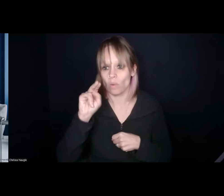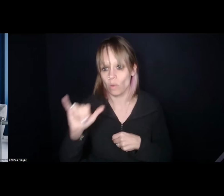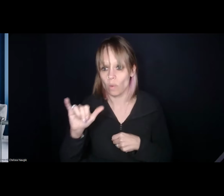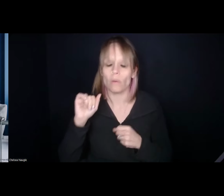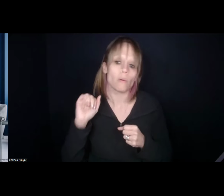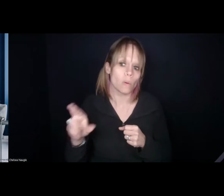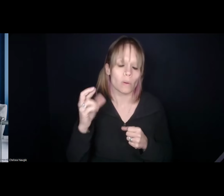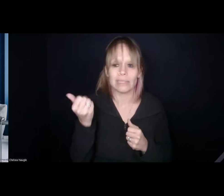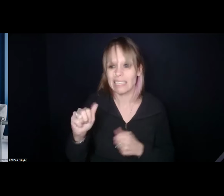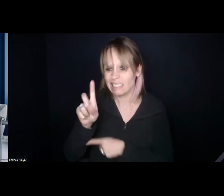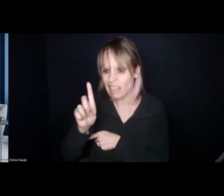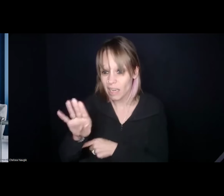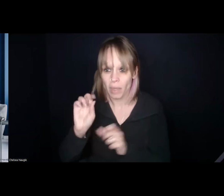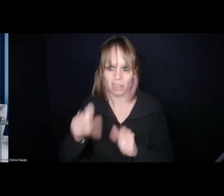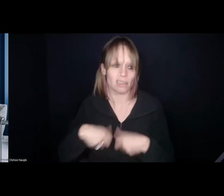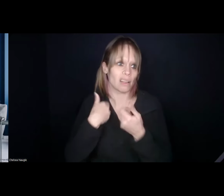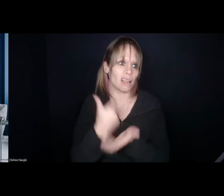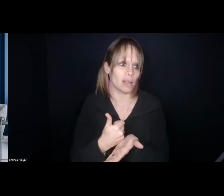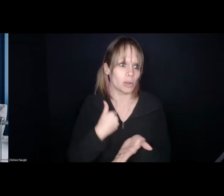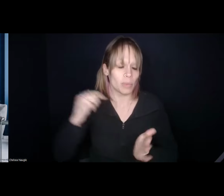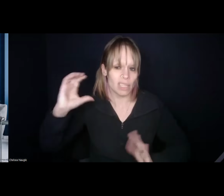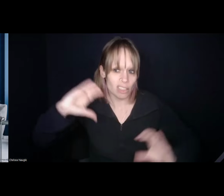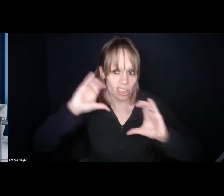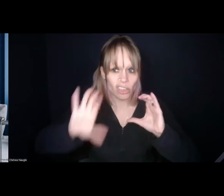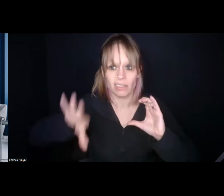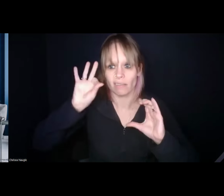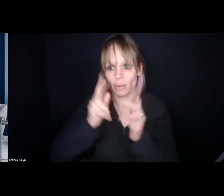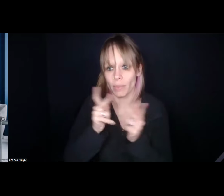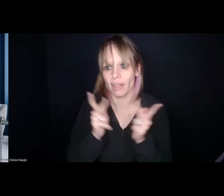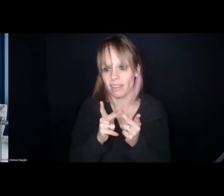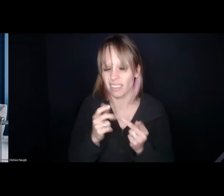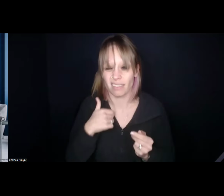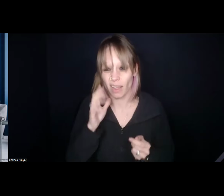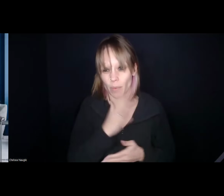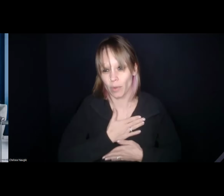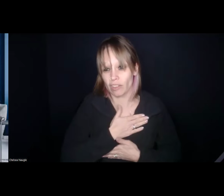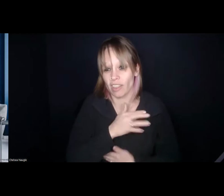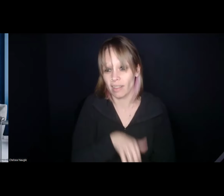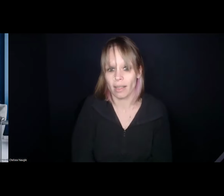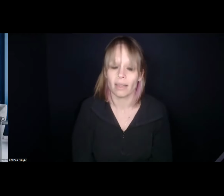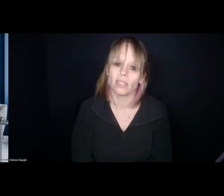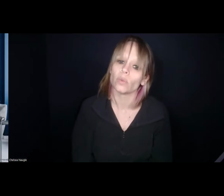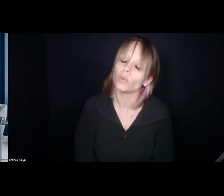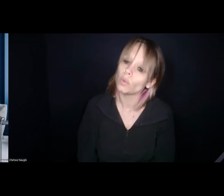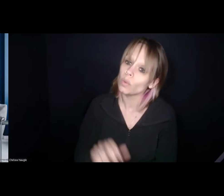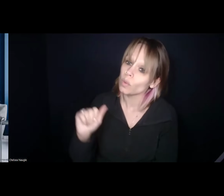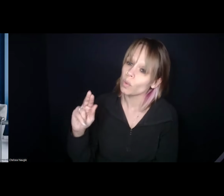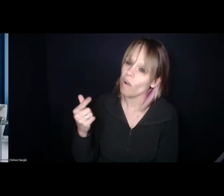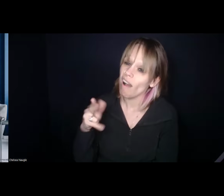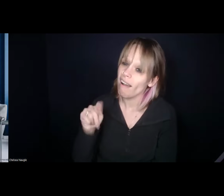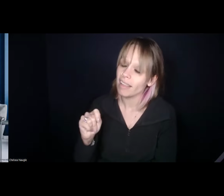help find places. I'd appreciate that. Um, August, I actually know nothing